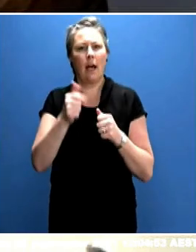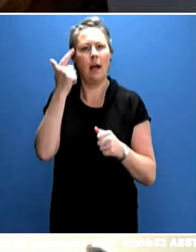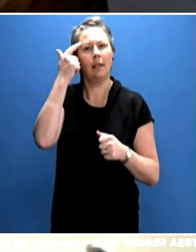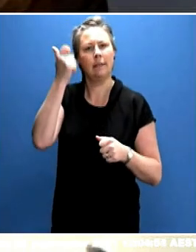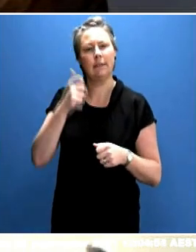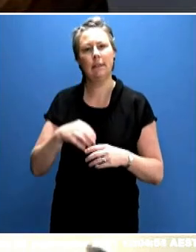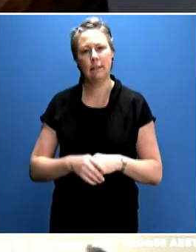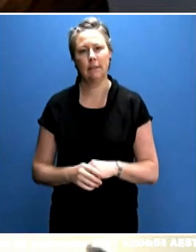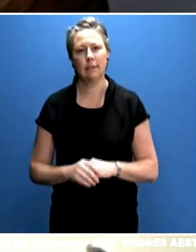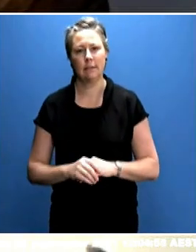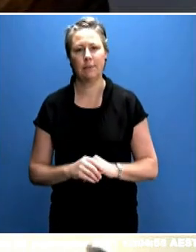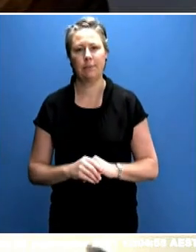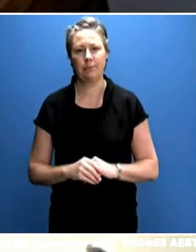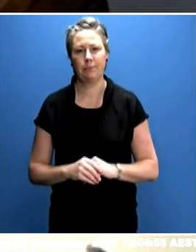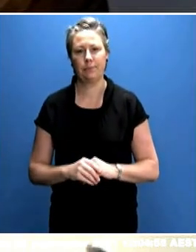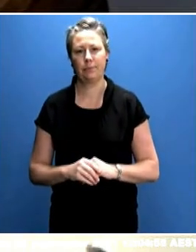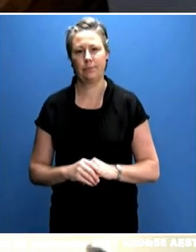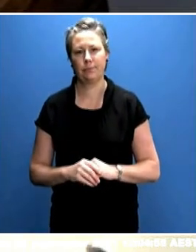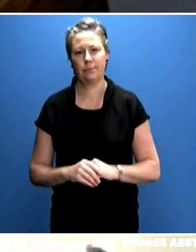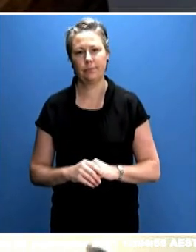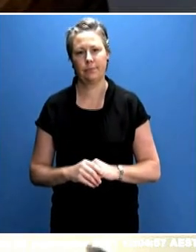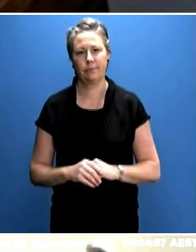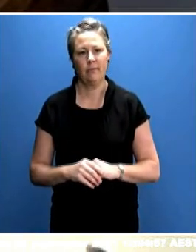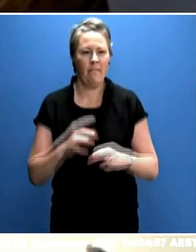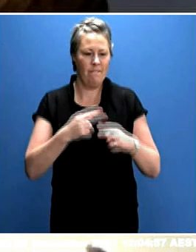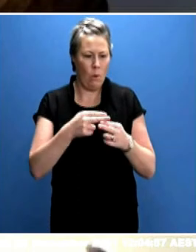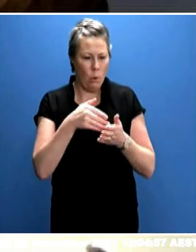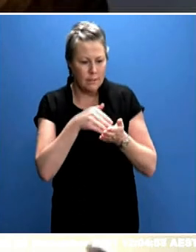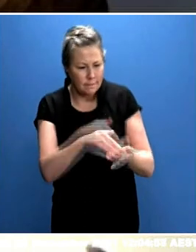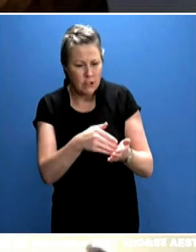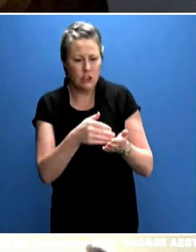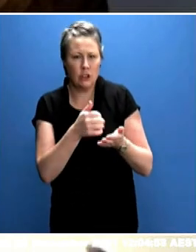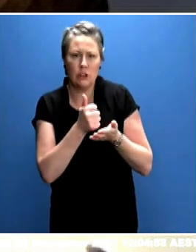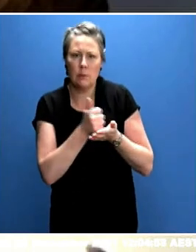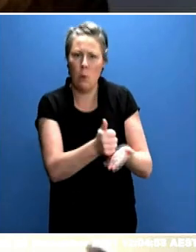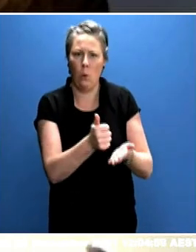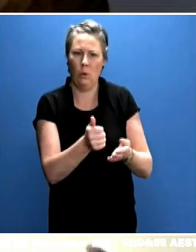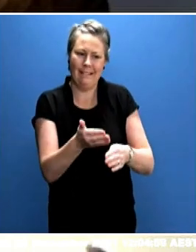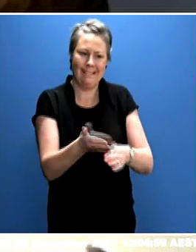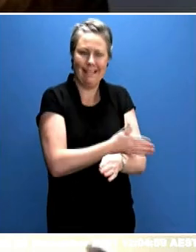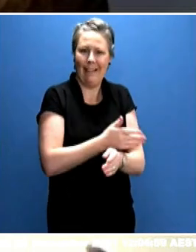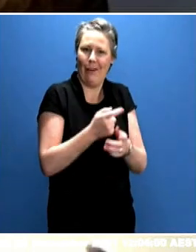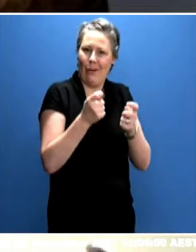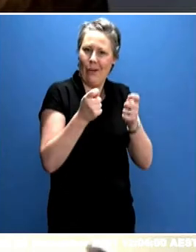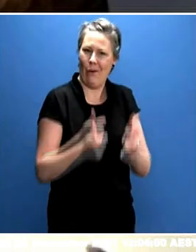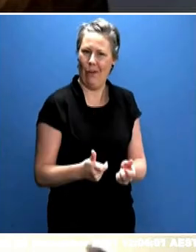what might be better done in terms of interventions and supports at the front end, the types of things that could be done?